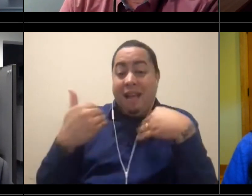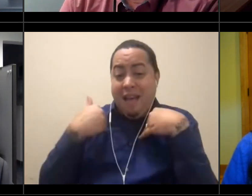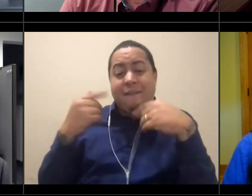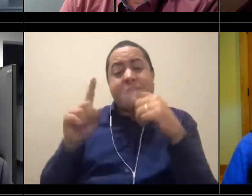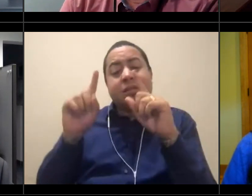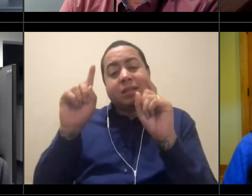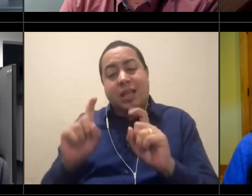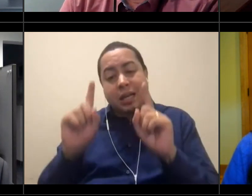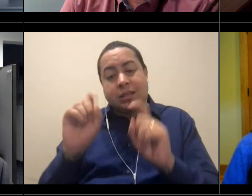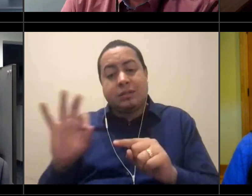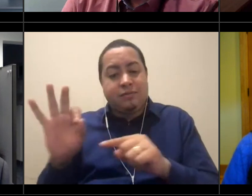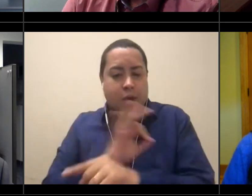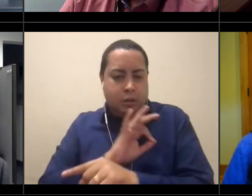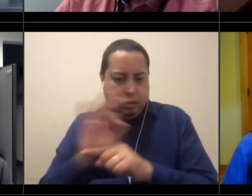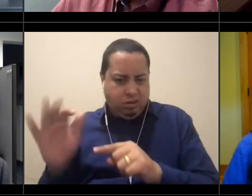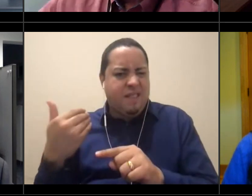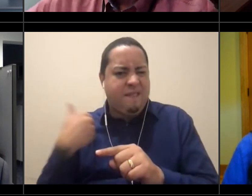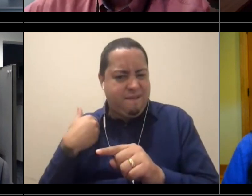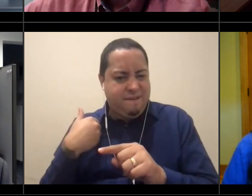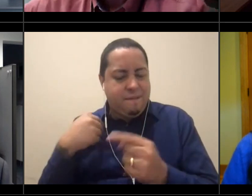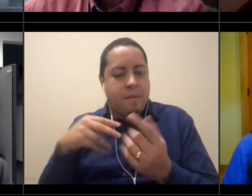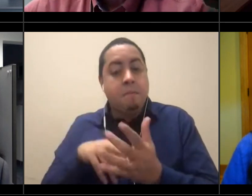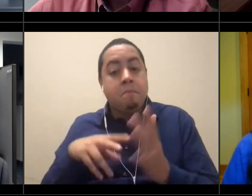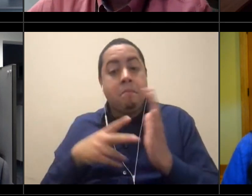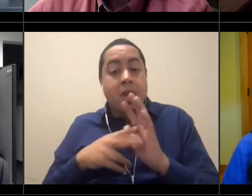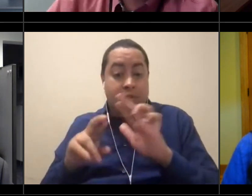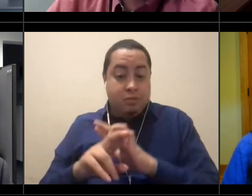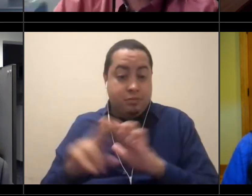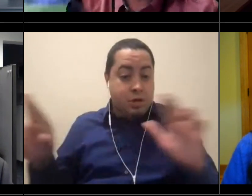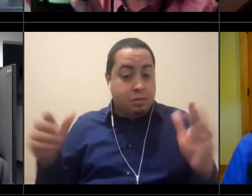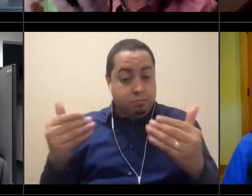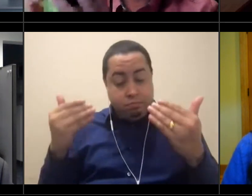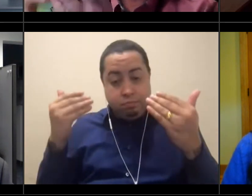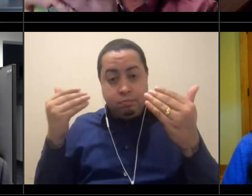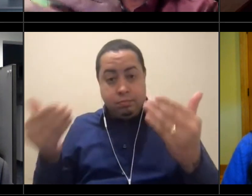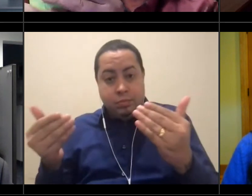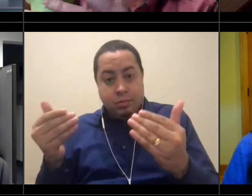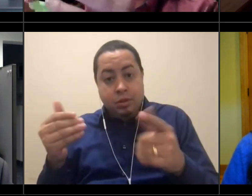So if you're ready to go on an excursion or something you can actually press the button,